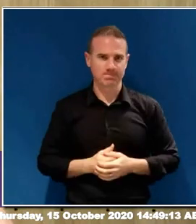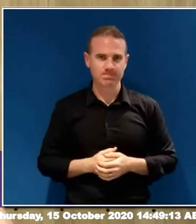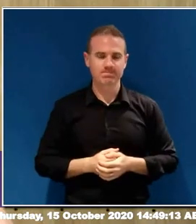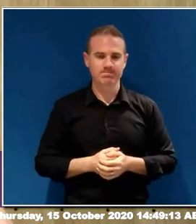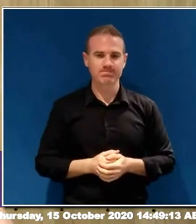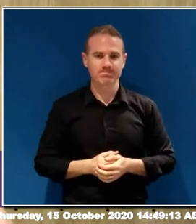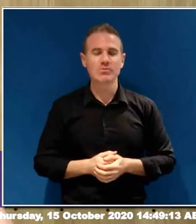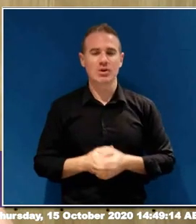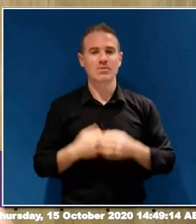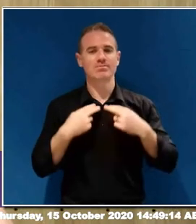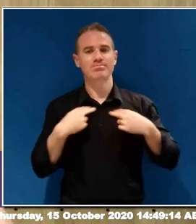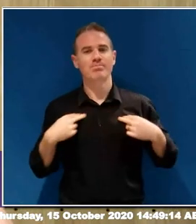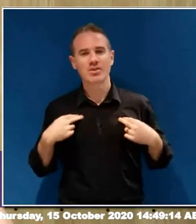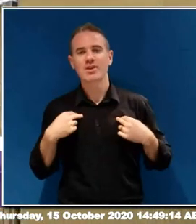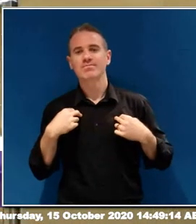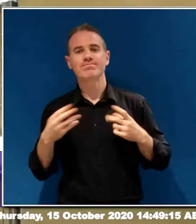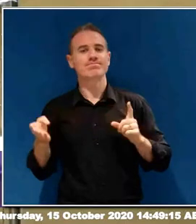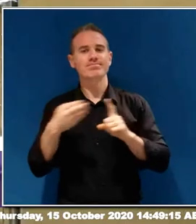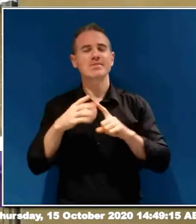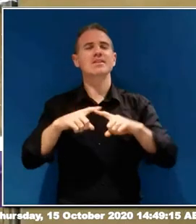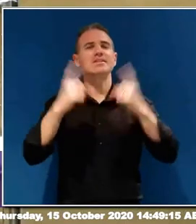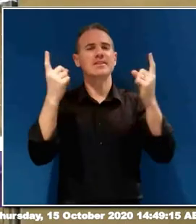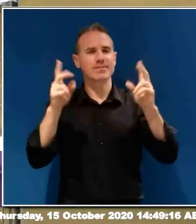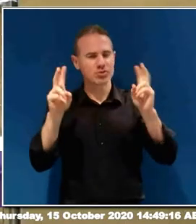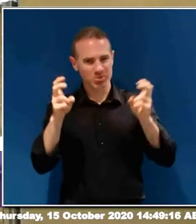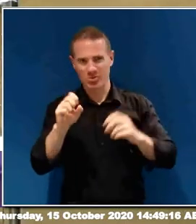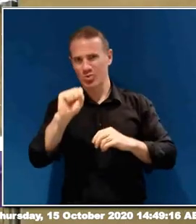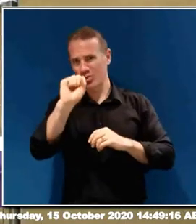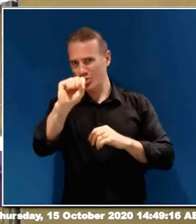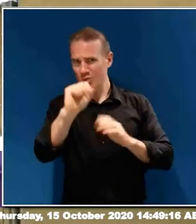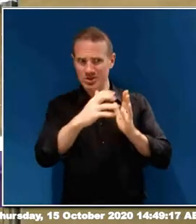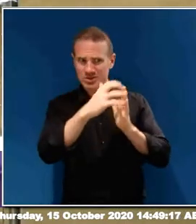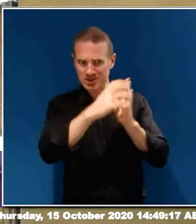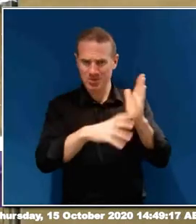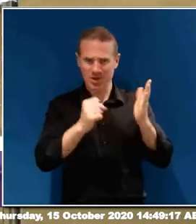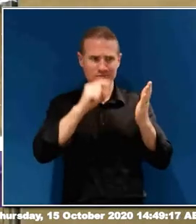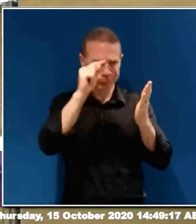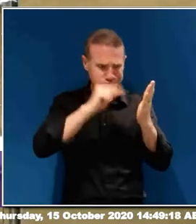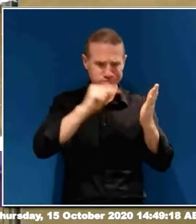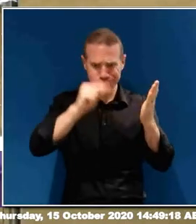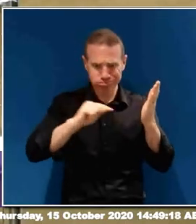deals with a lot more things in detail than we're able to do here.